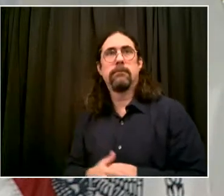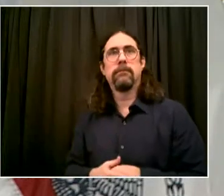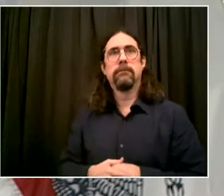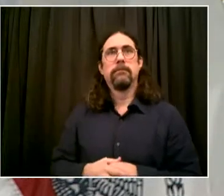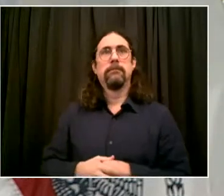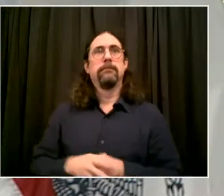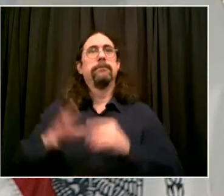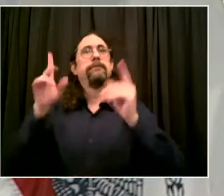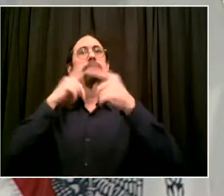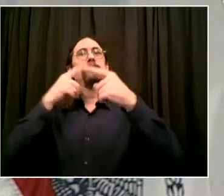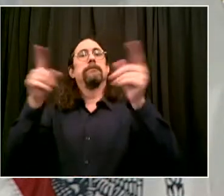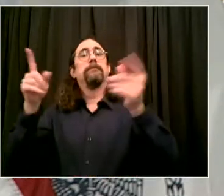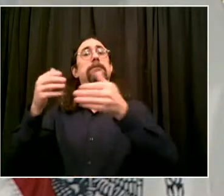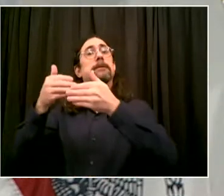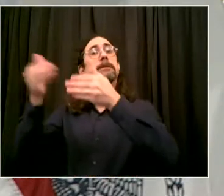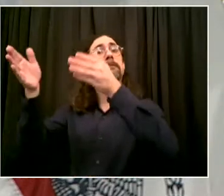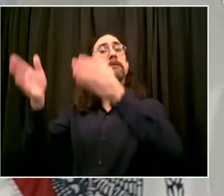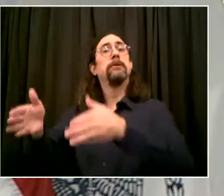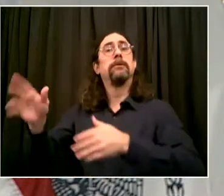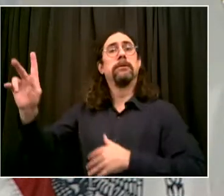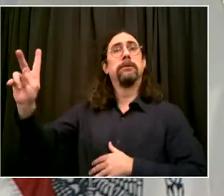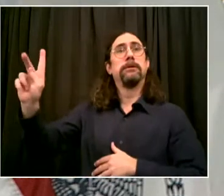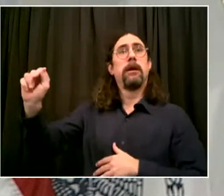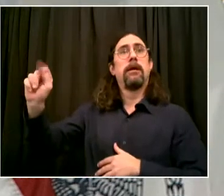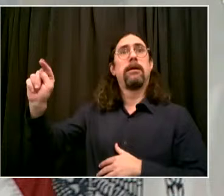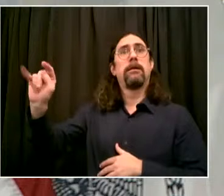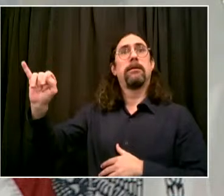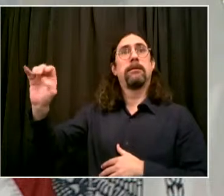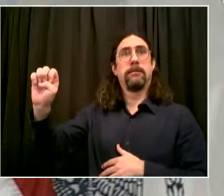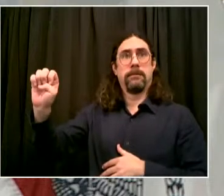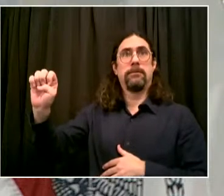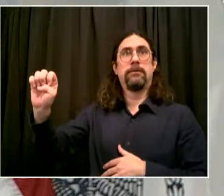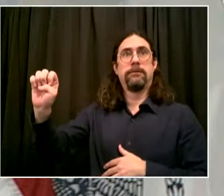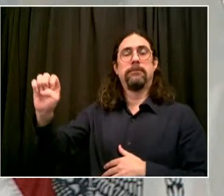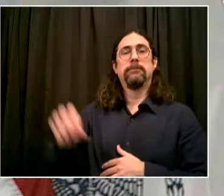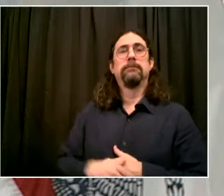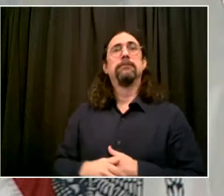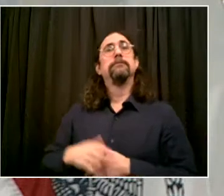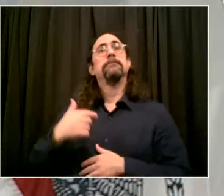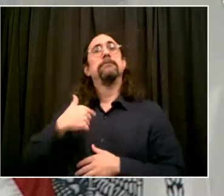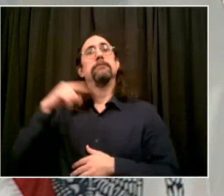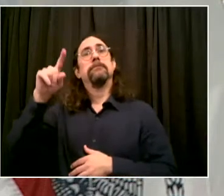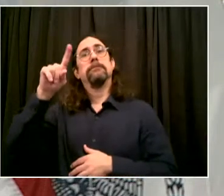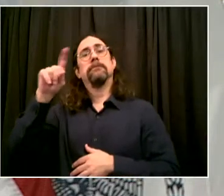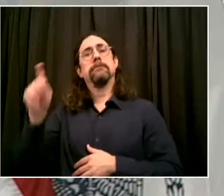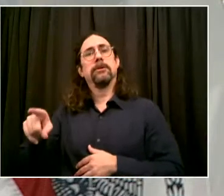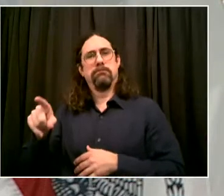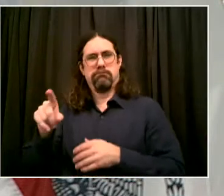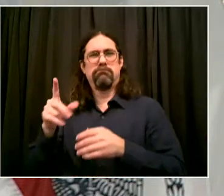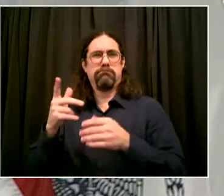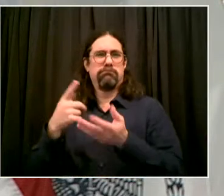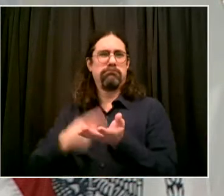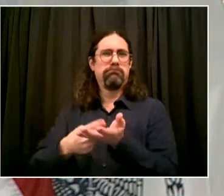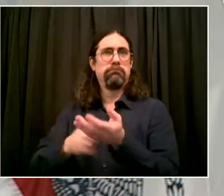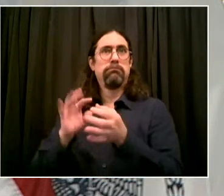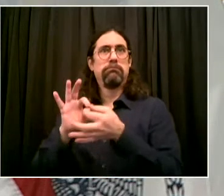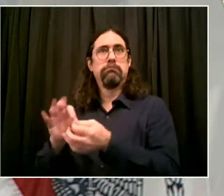THE WALL STREET JOURNAL. Reporter: